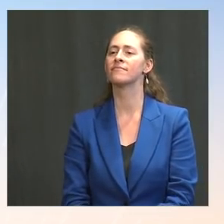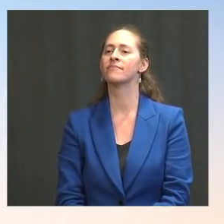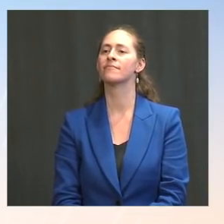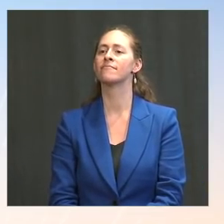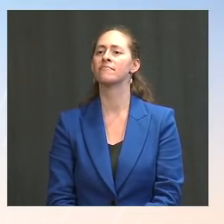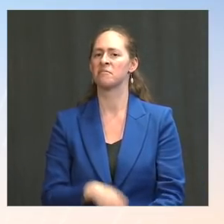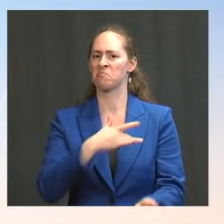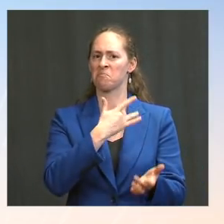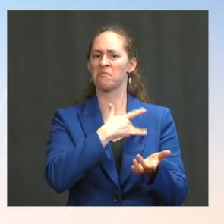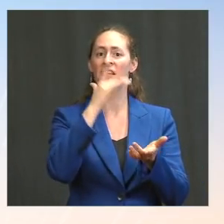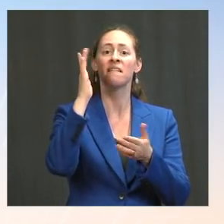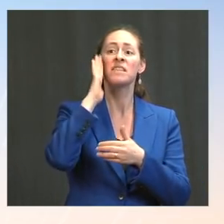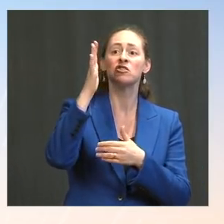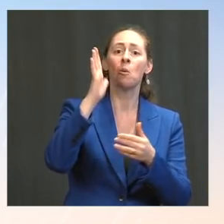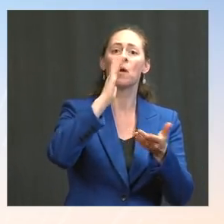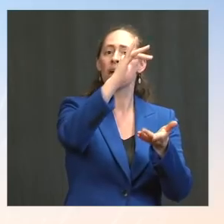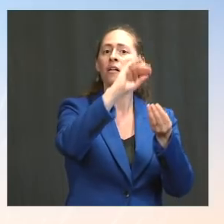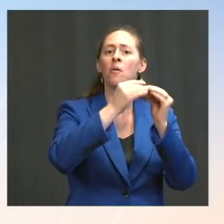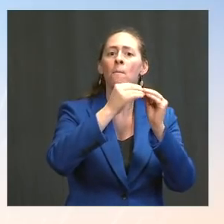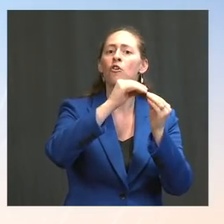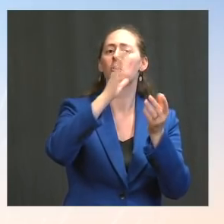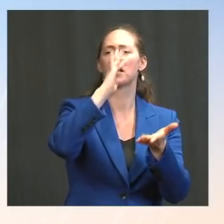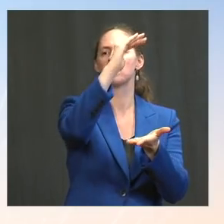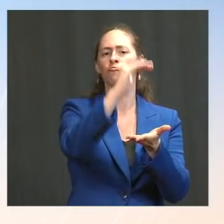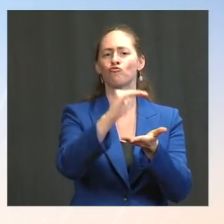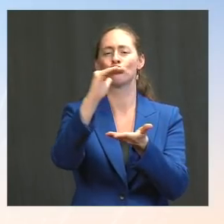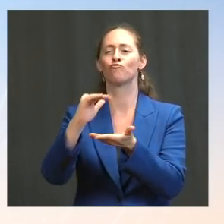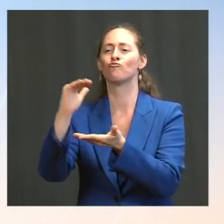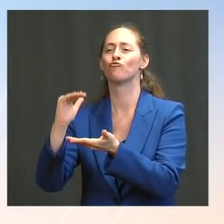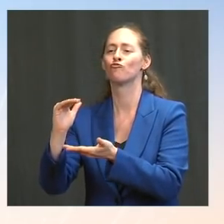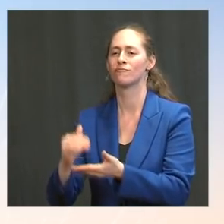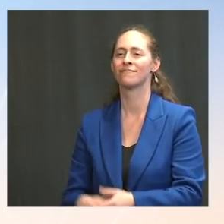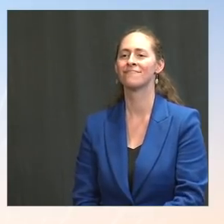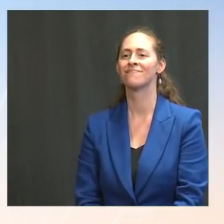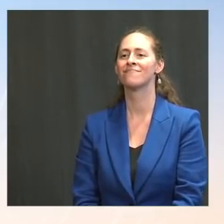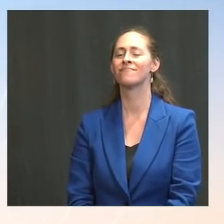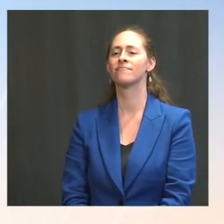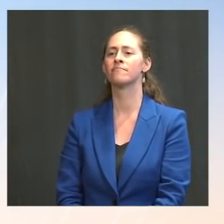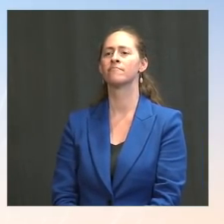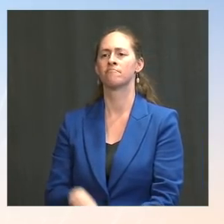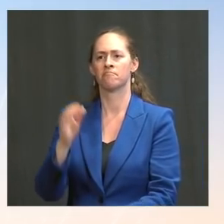from where it was projecting in February. Likewise, on the IMF front,